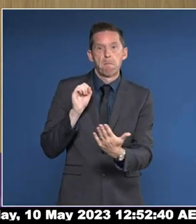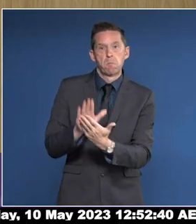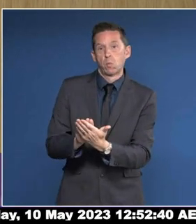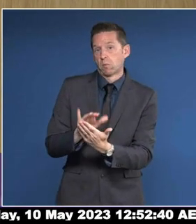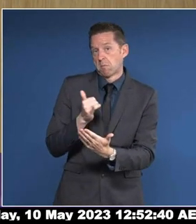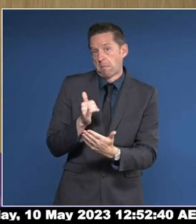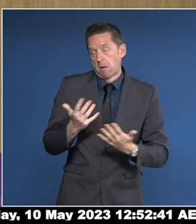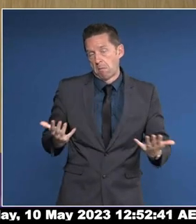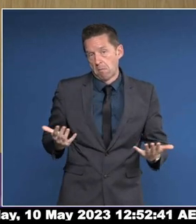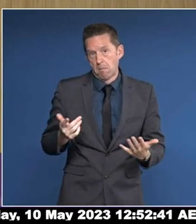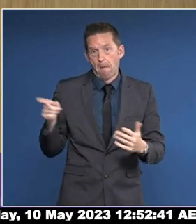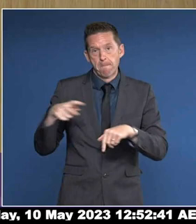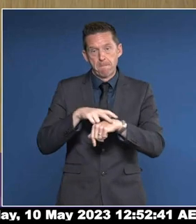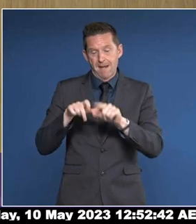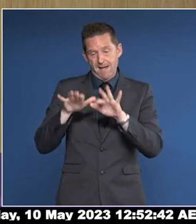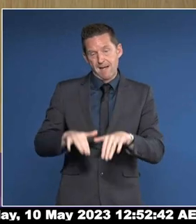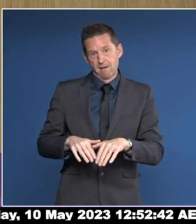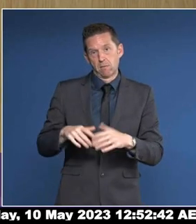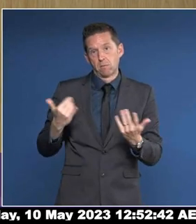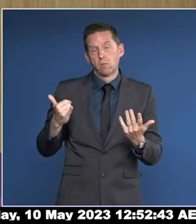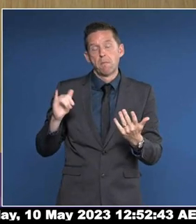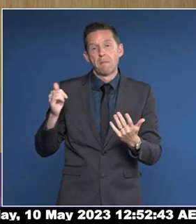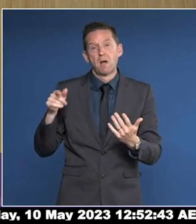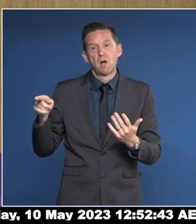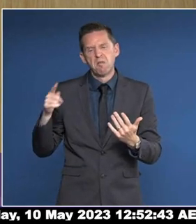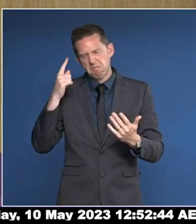officer's outcome in which he decided there was no child protection concerns.